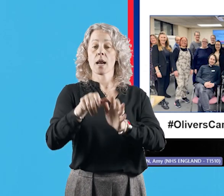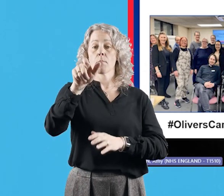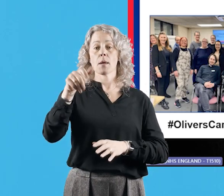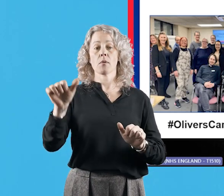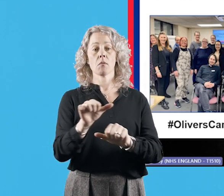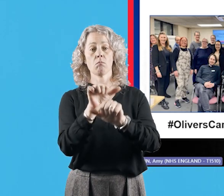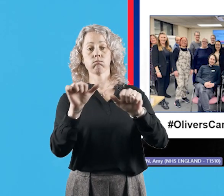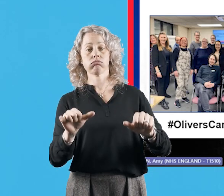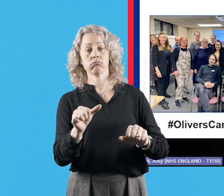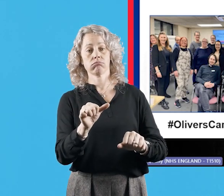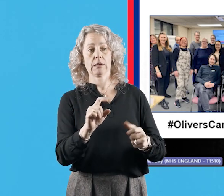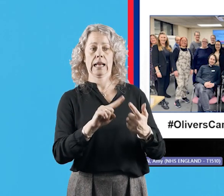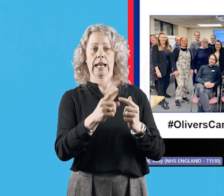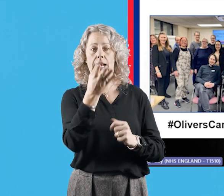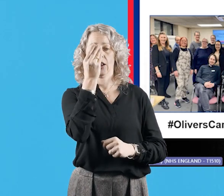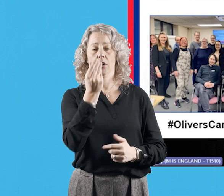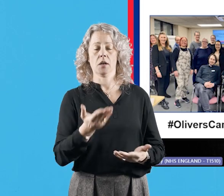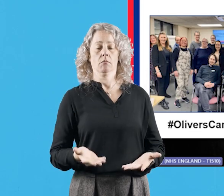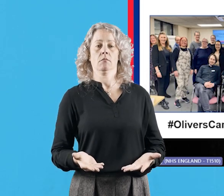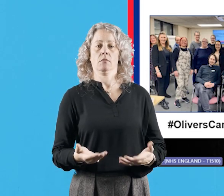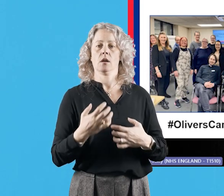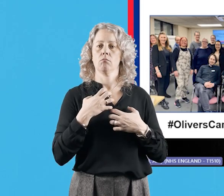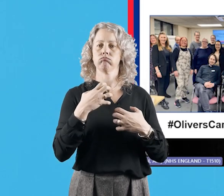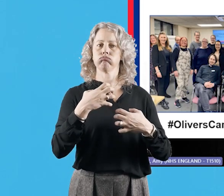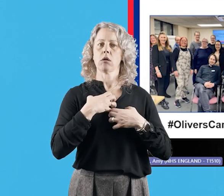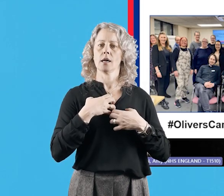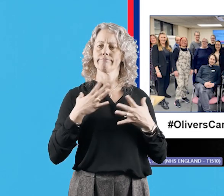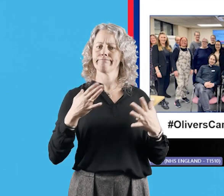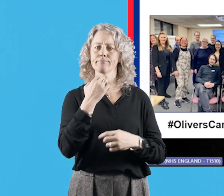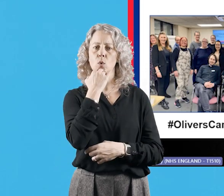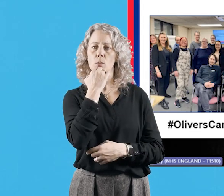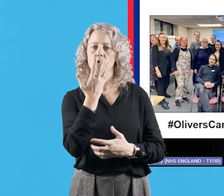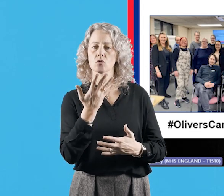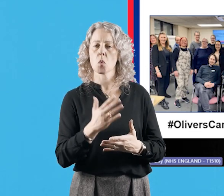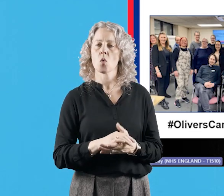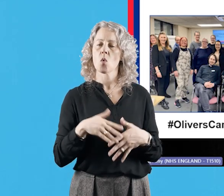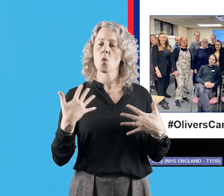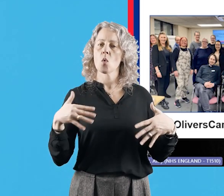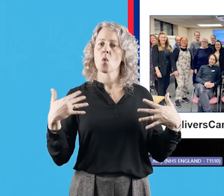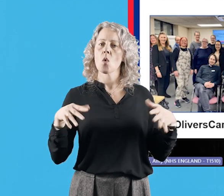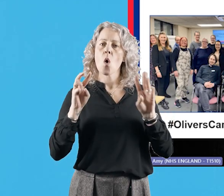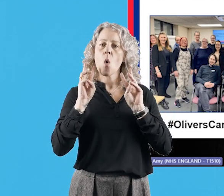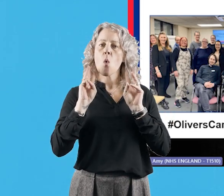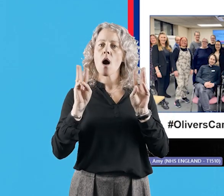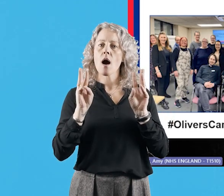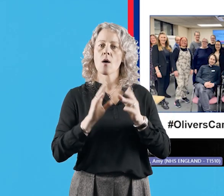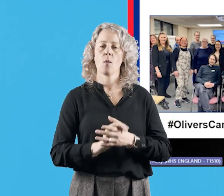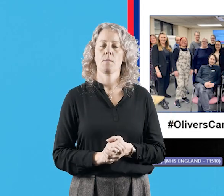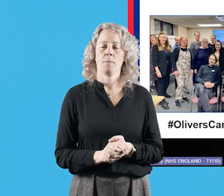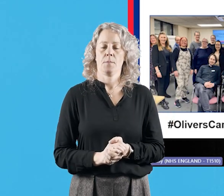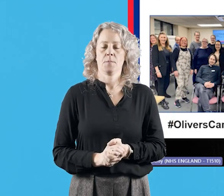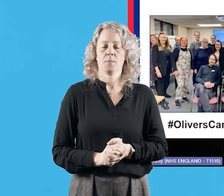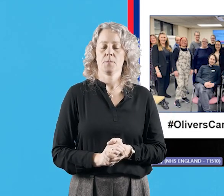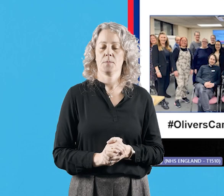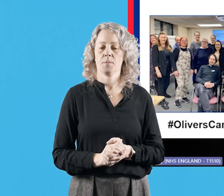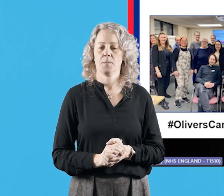I don't think any of the thought we would be talking about those sort of numbers. I mean that's extraordinary in certainly in my